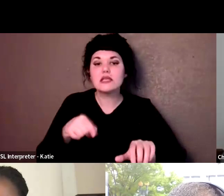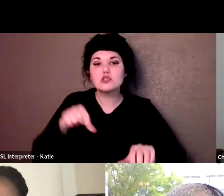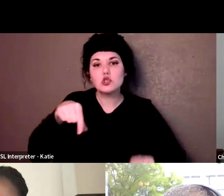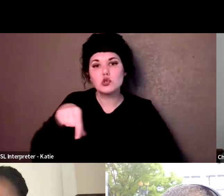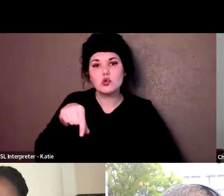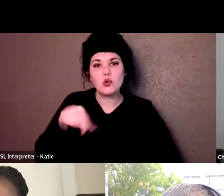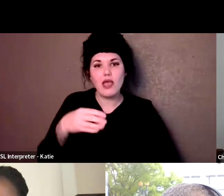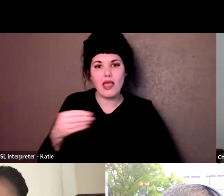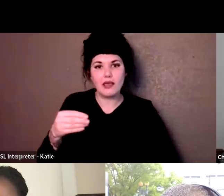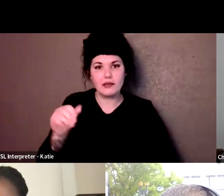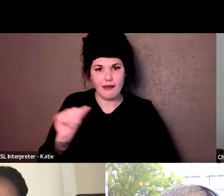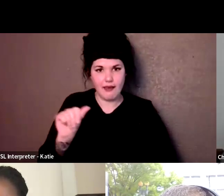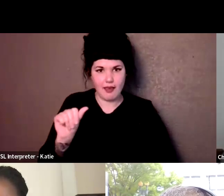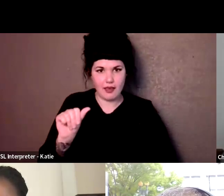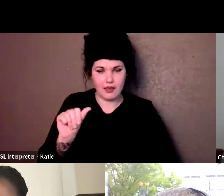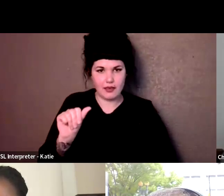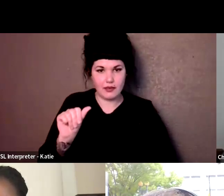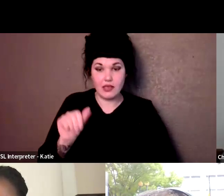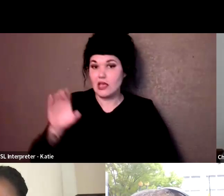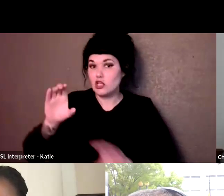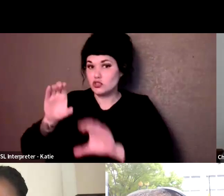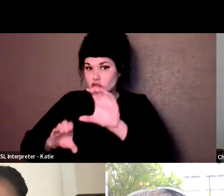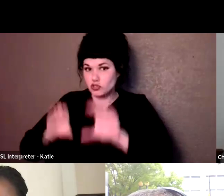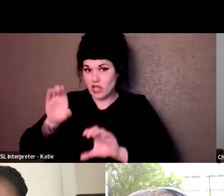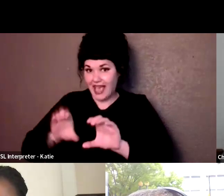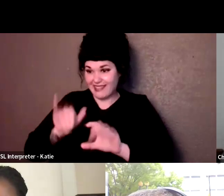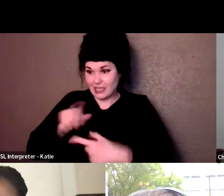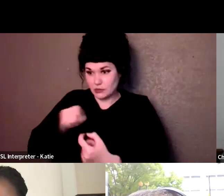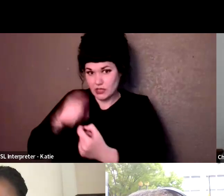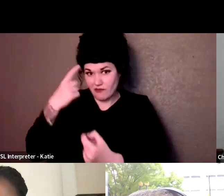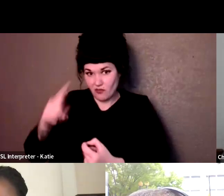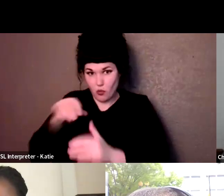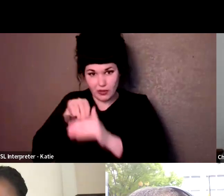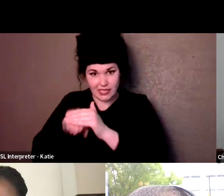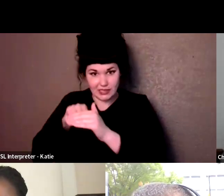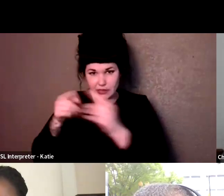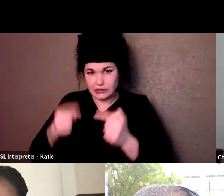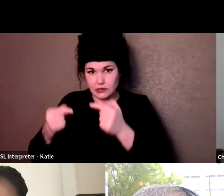for any accessibility issues that anybody may have, so feel free to put any questions you